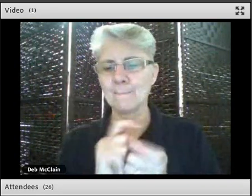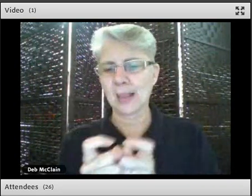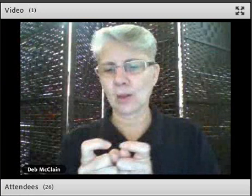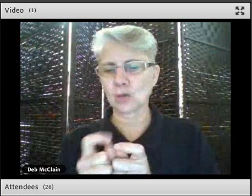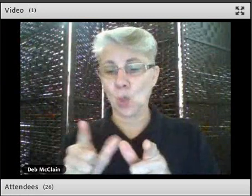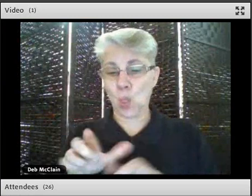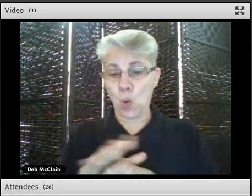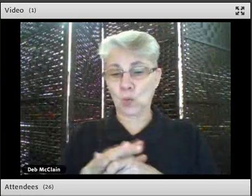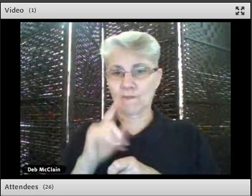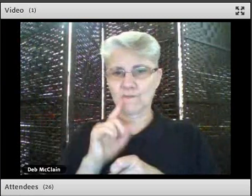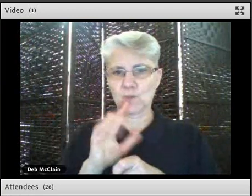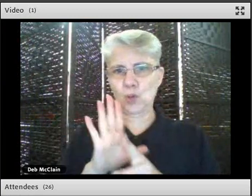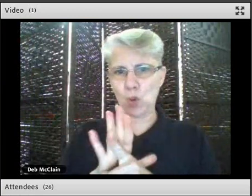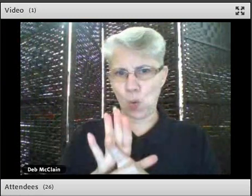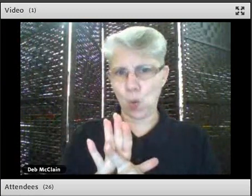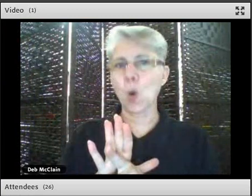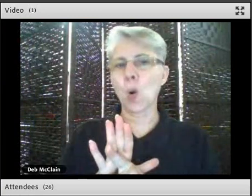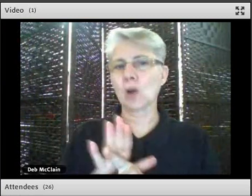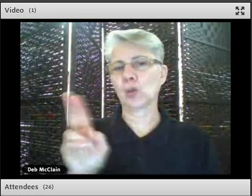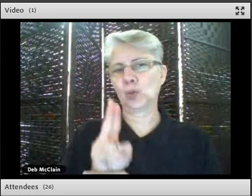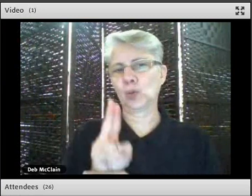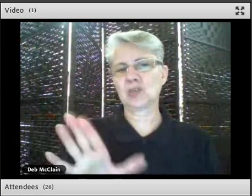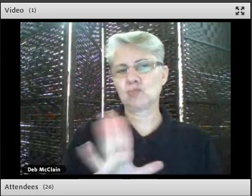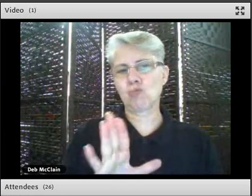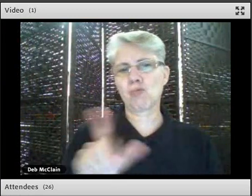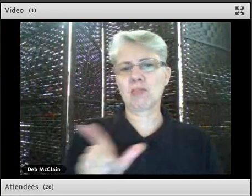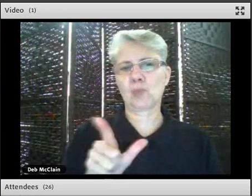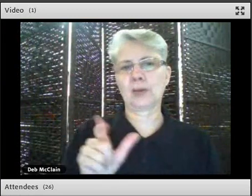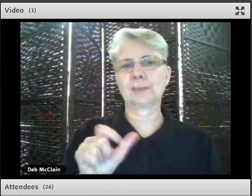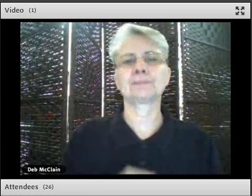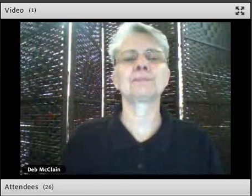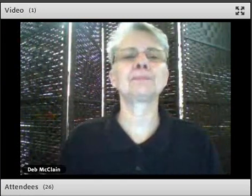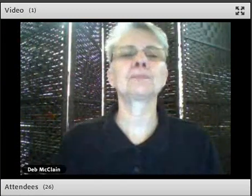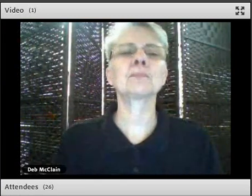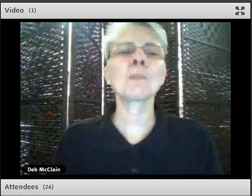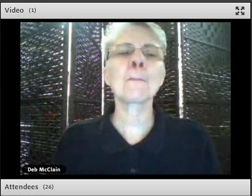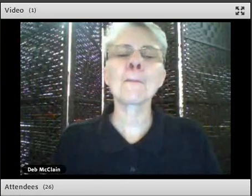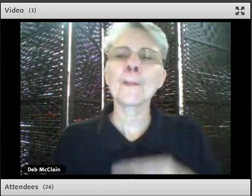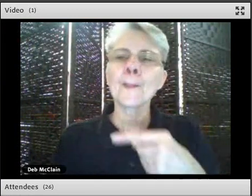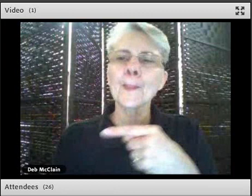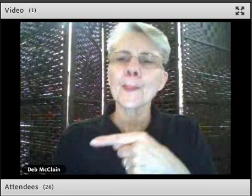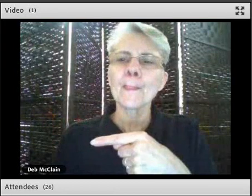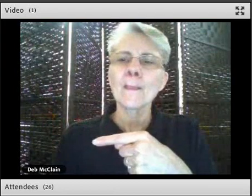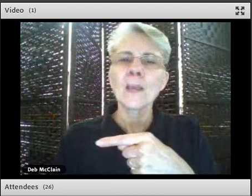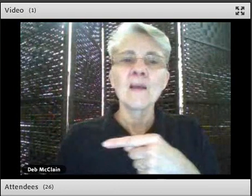For dimensions, if you have an audiocassette, we're measuring the length and the height